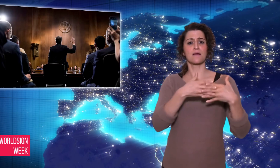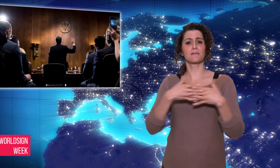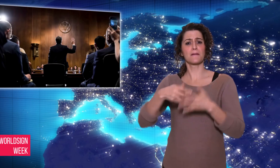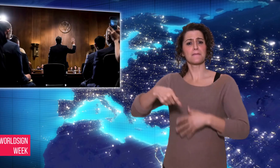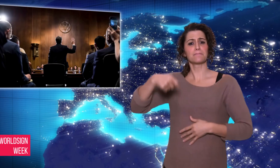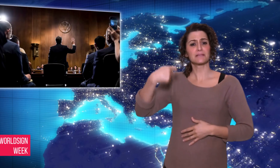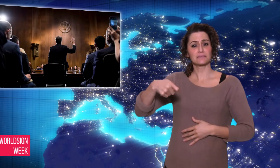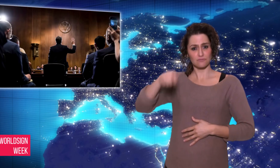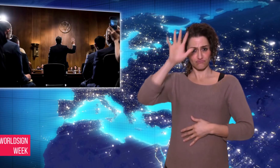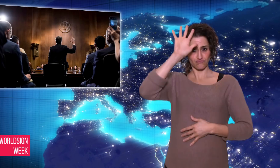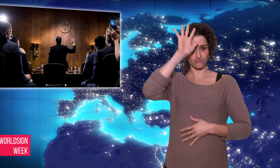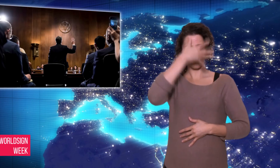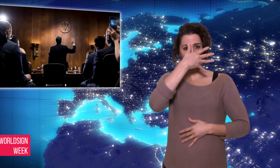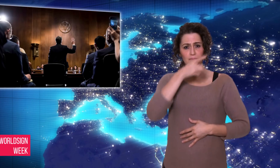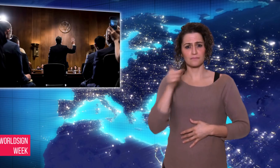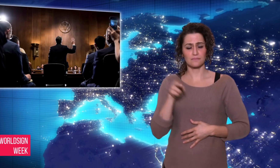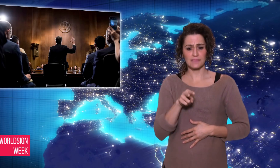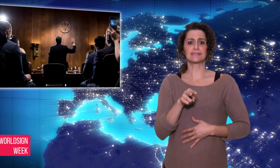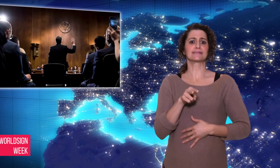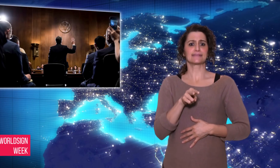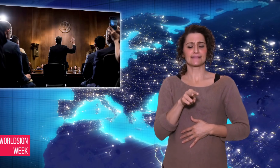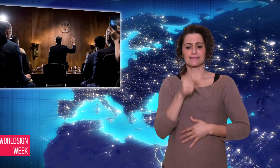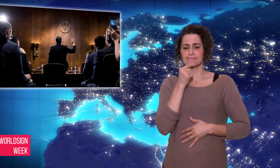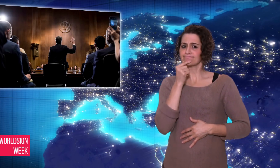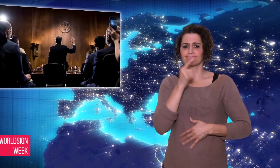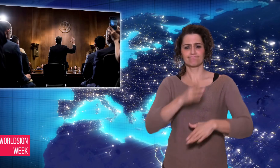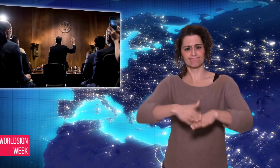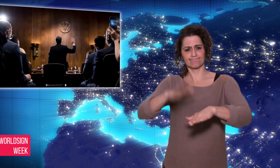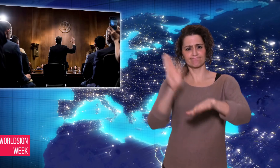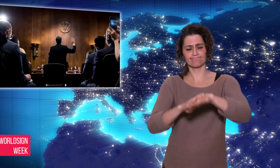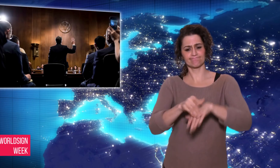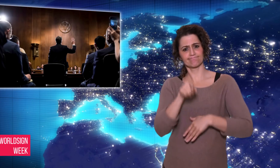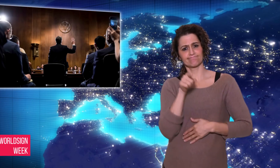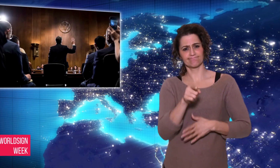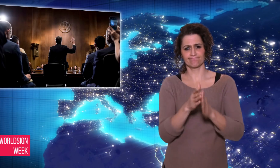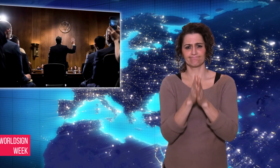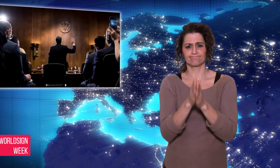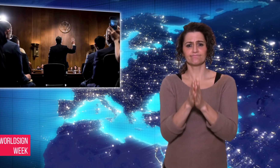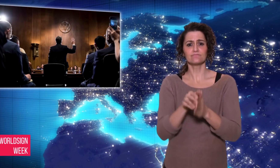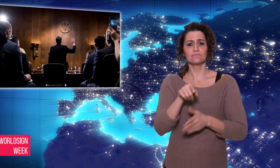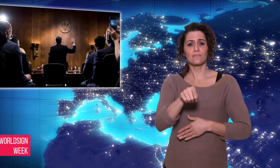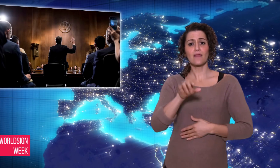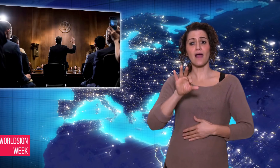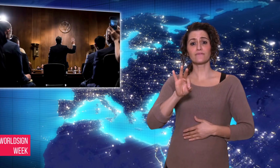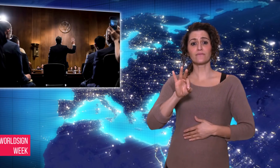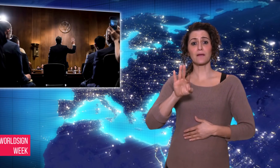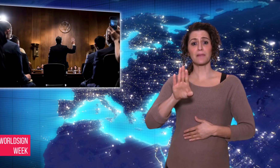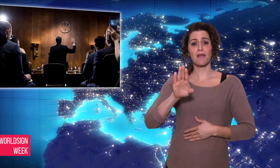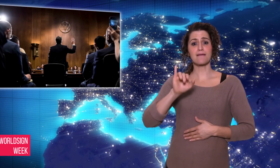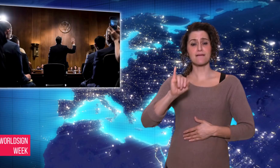Bureau of Investigation (FBI) to